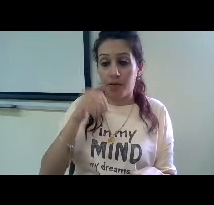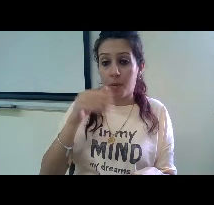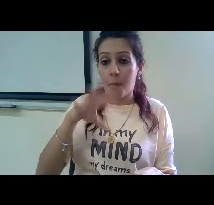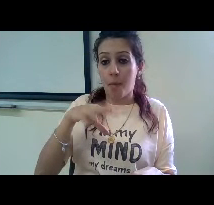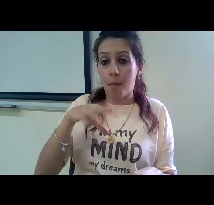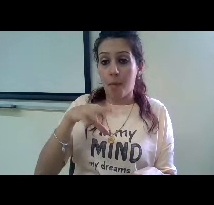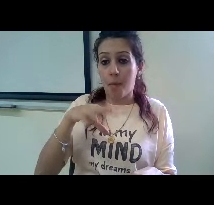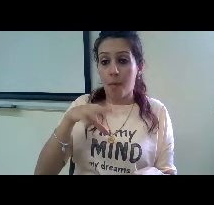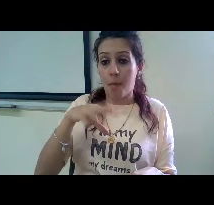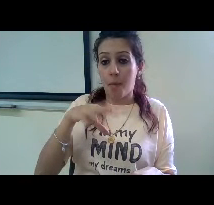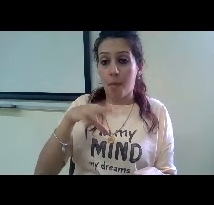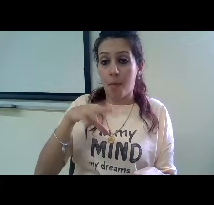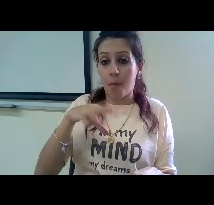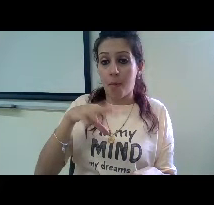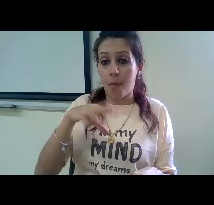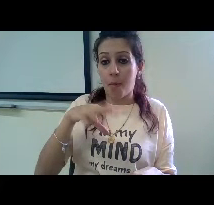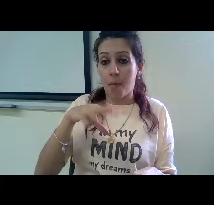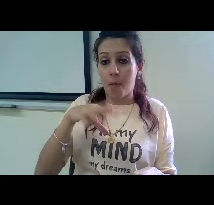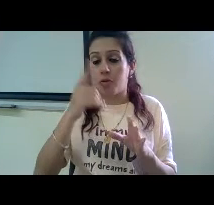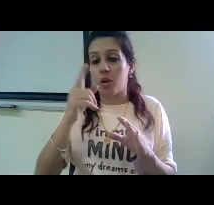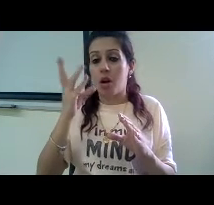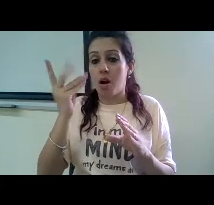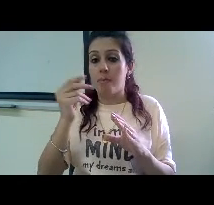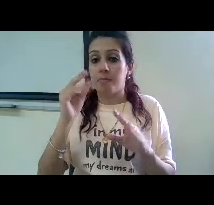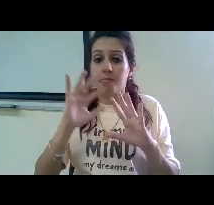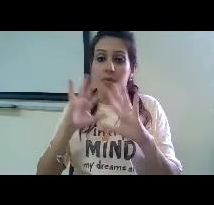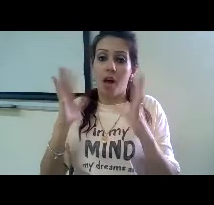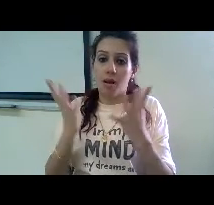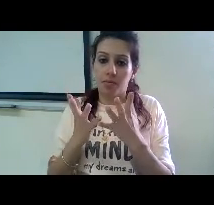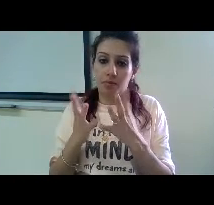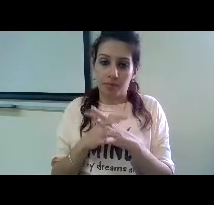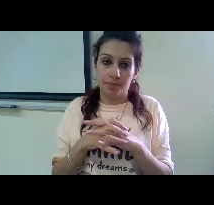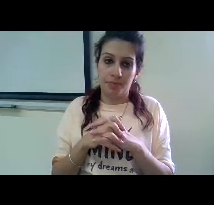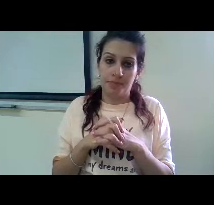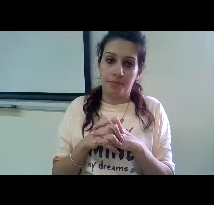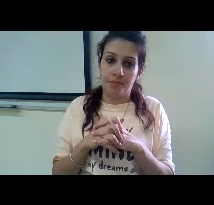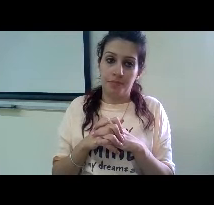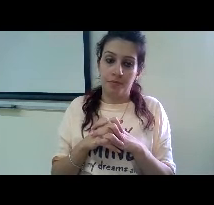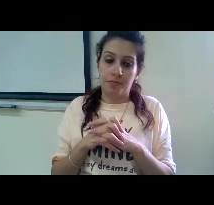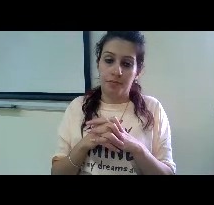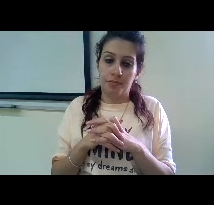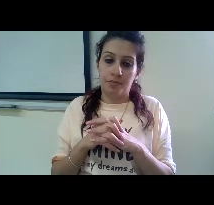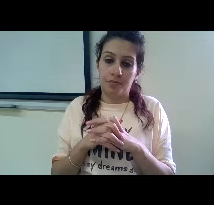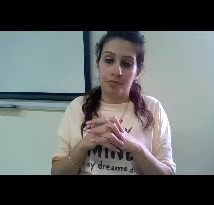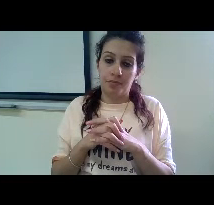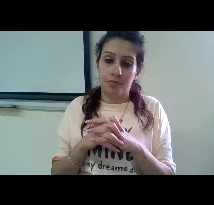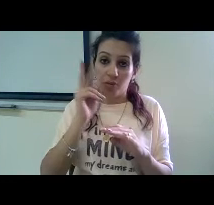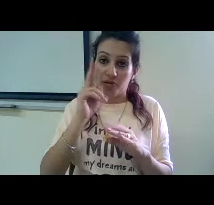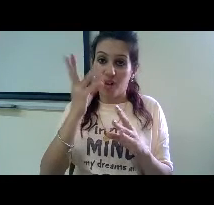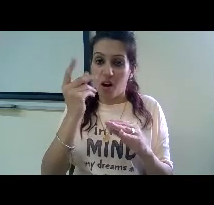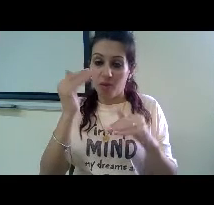On the other chart, you will see our own research, and this is something that needs to be